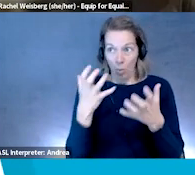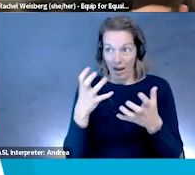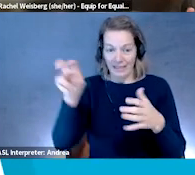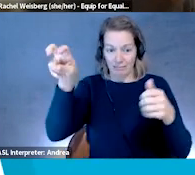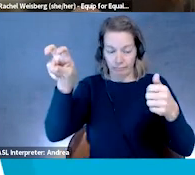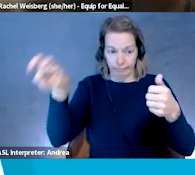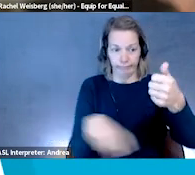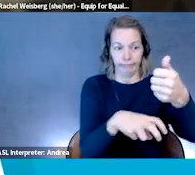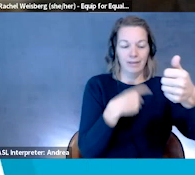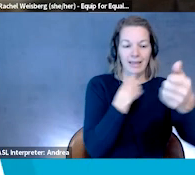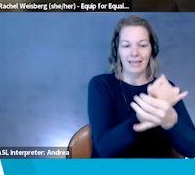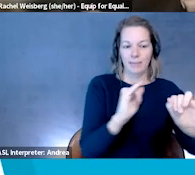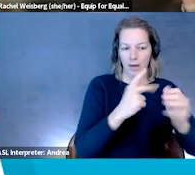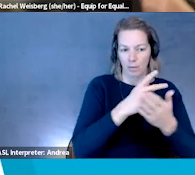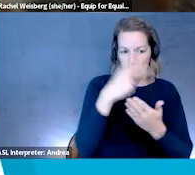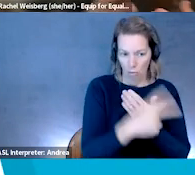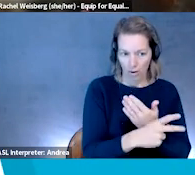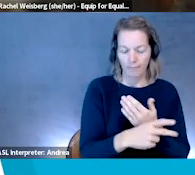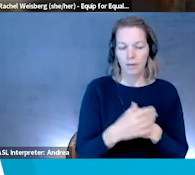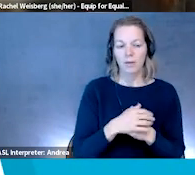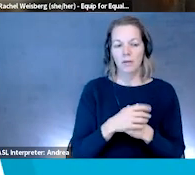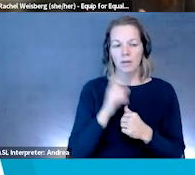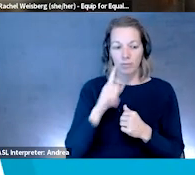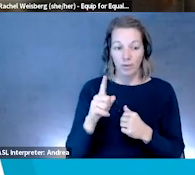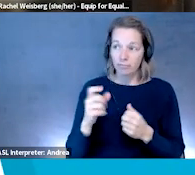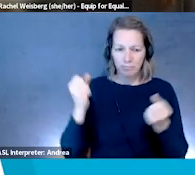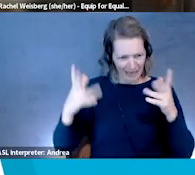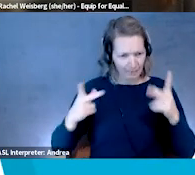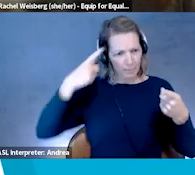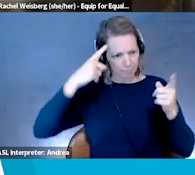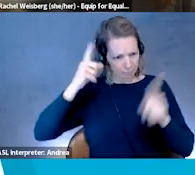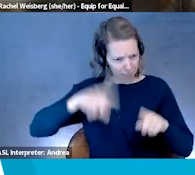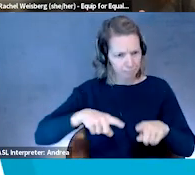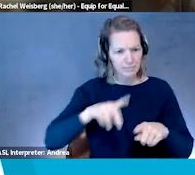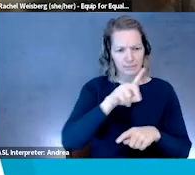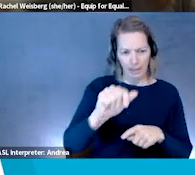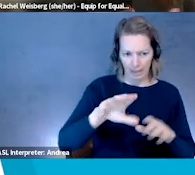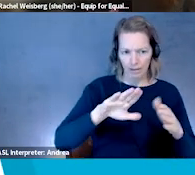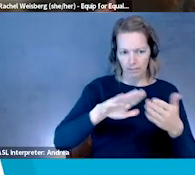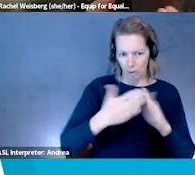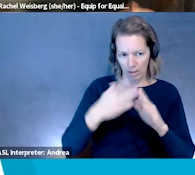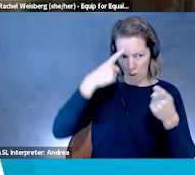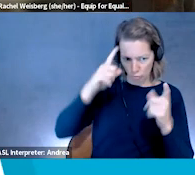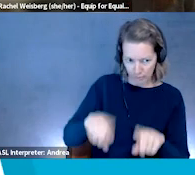REHABILITATION SERVICES. WHILE WE HAVE TO SAY -- WE HAVE BEEN